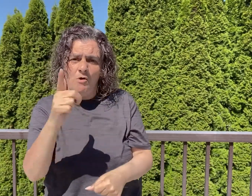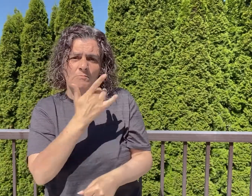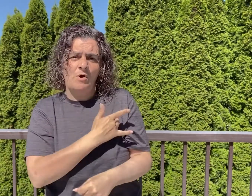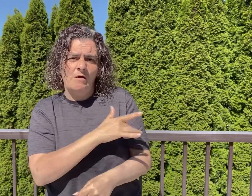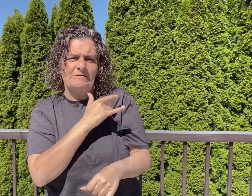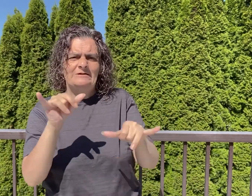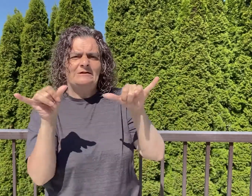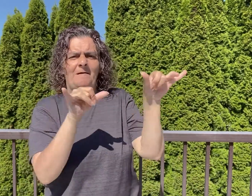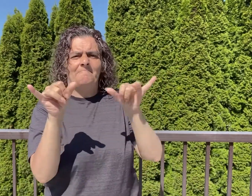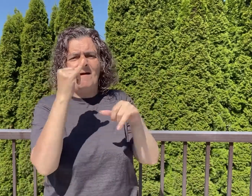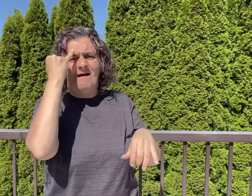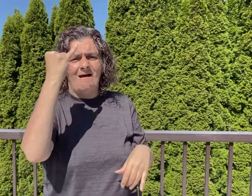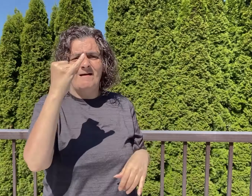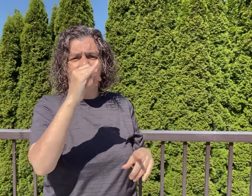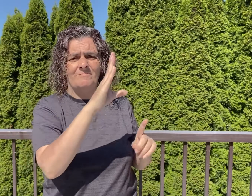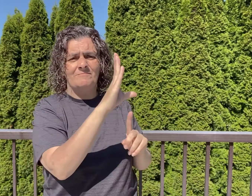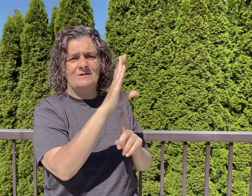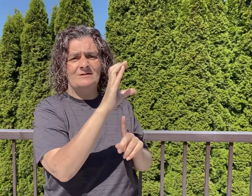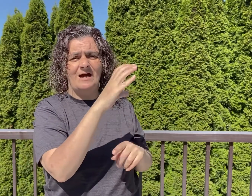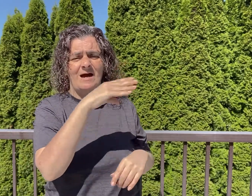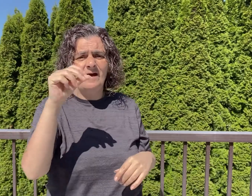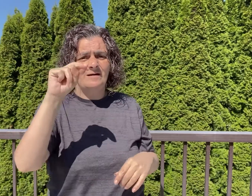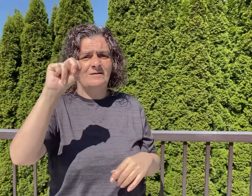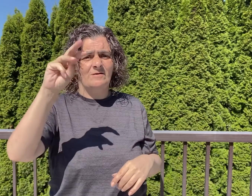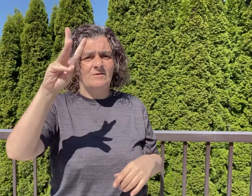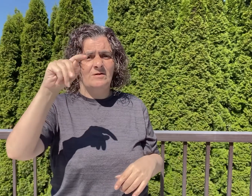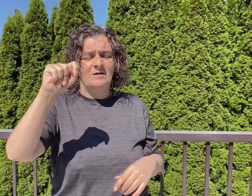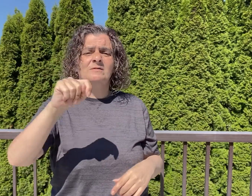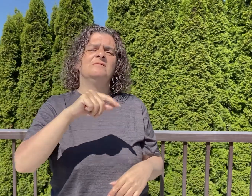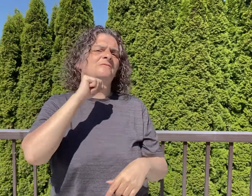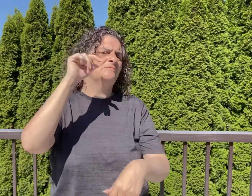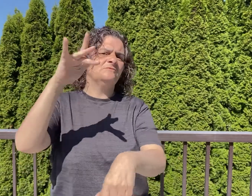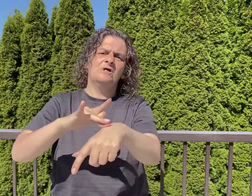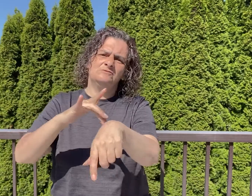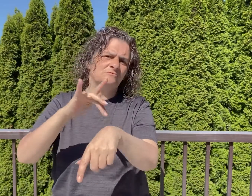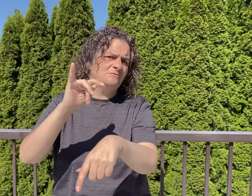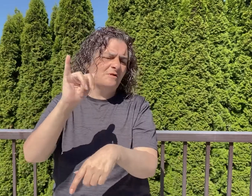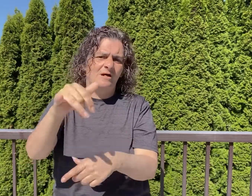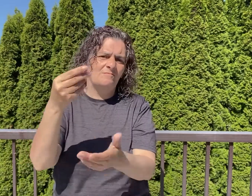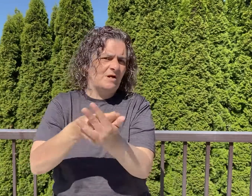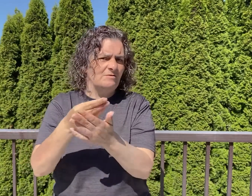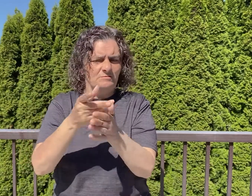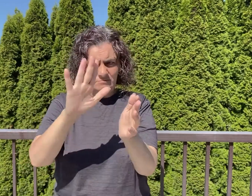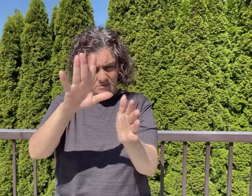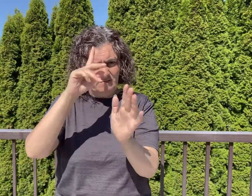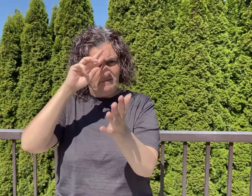their disability pension plan is the same as BC and NWTs where they don't make reductions